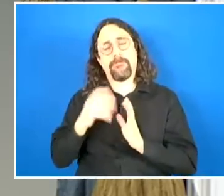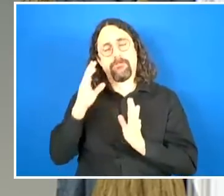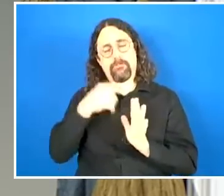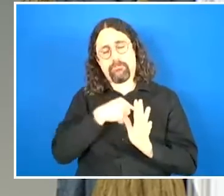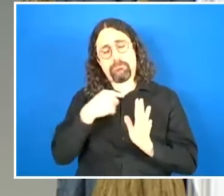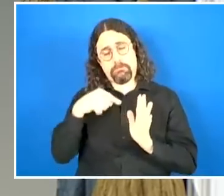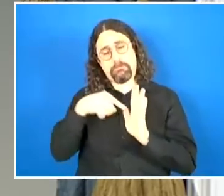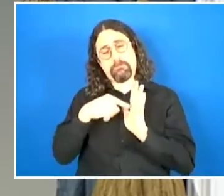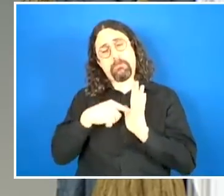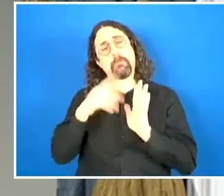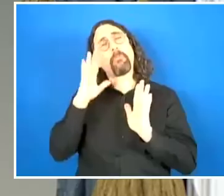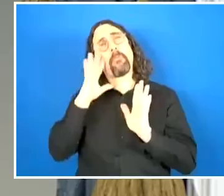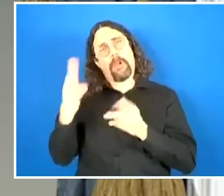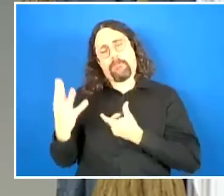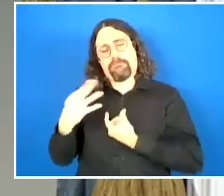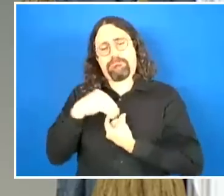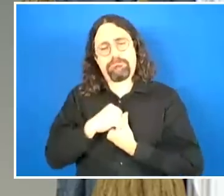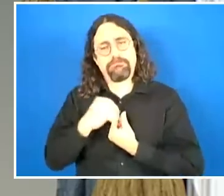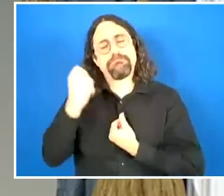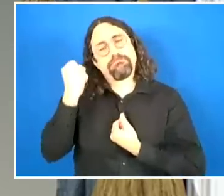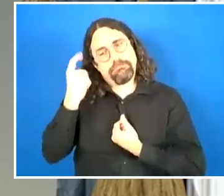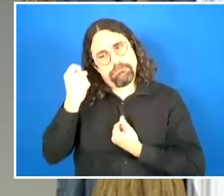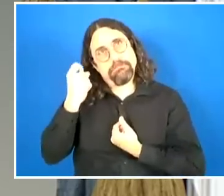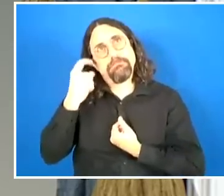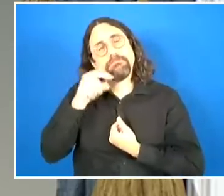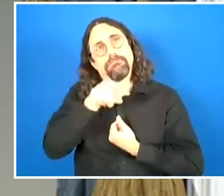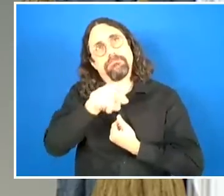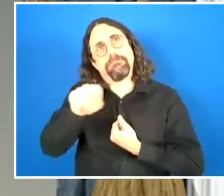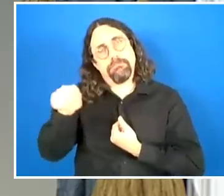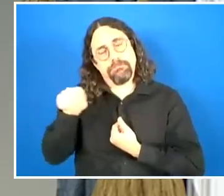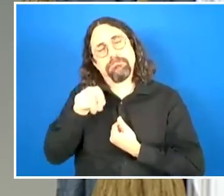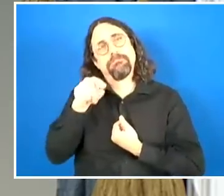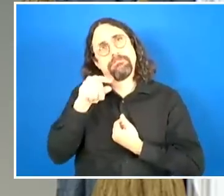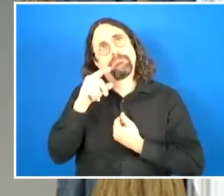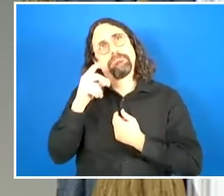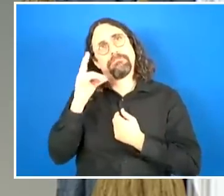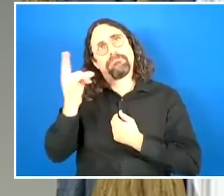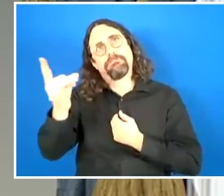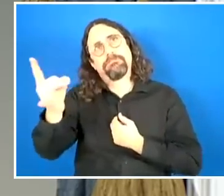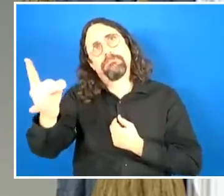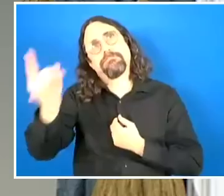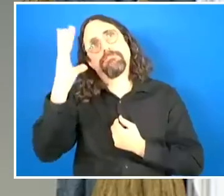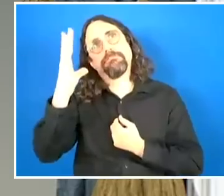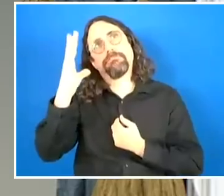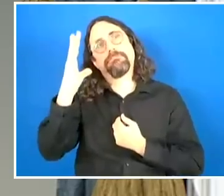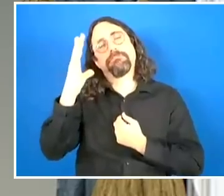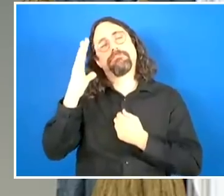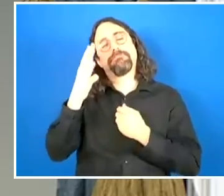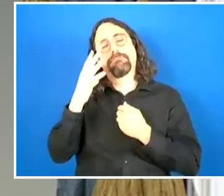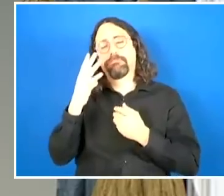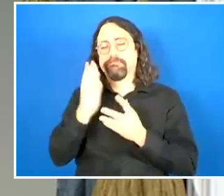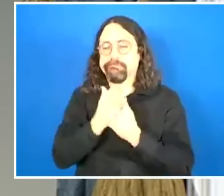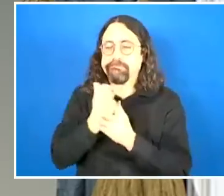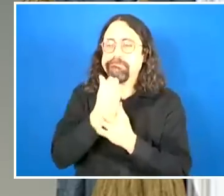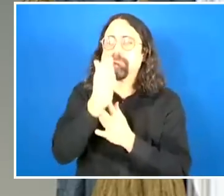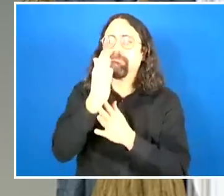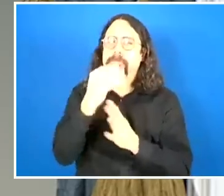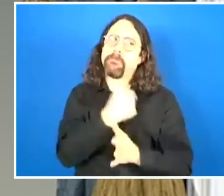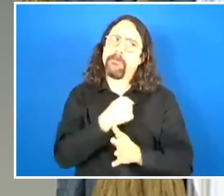CVOIE,T HAT RECOGNIZES WHAT OUR STUDENTS AND OUR COMMUNITIES HAVE BEEN THROUGH YET STILL PROVIDES FOR A